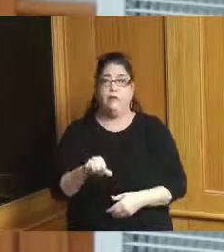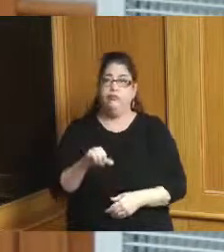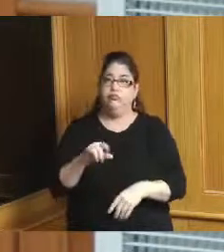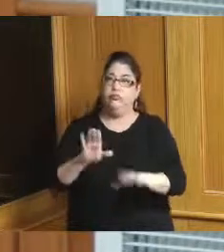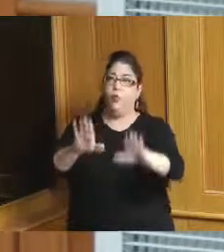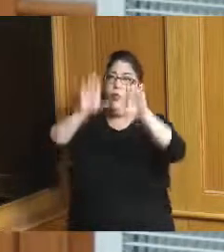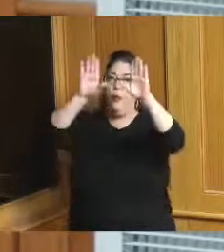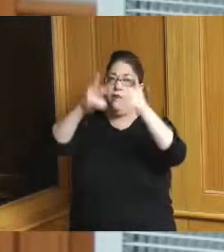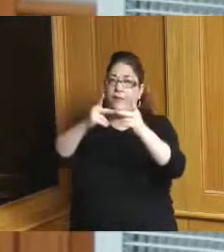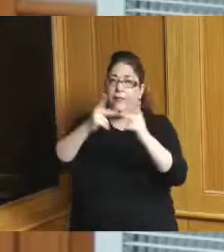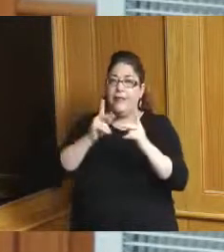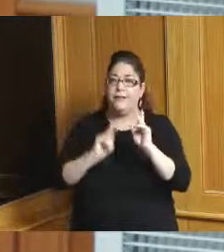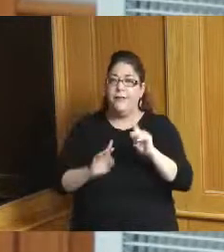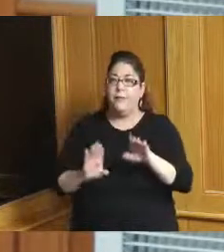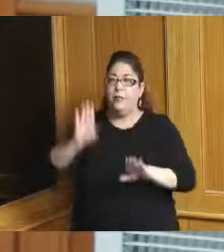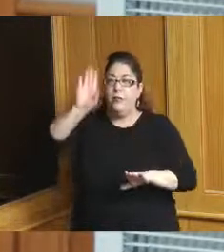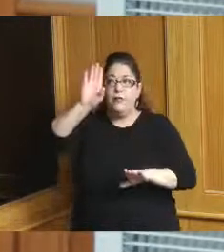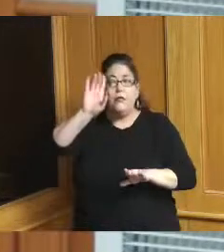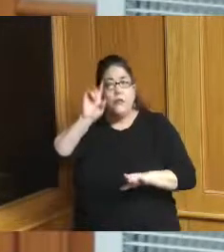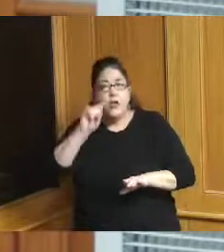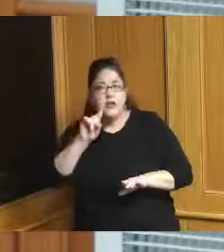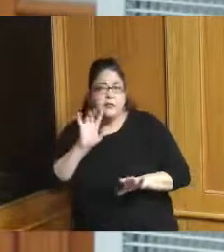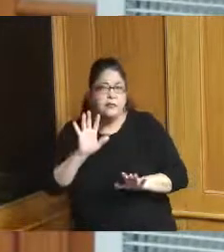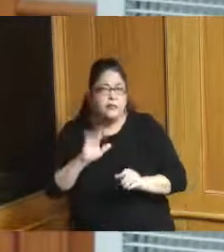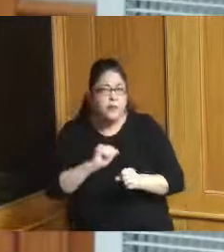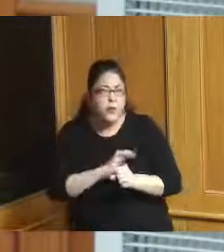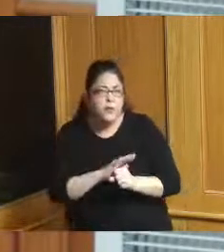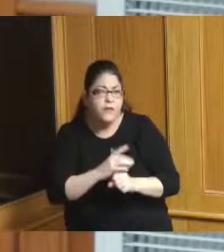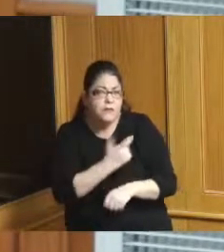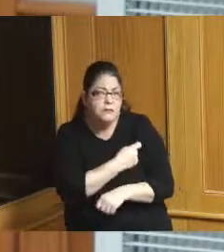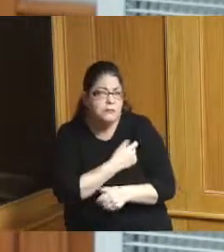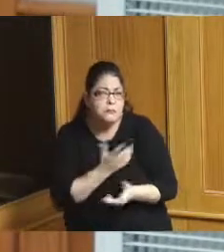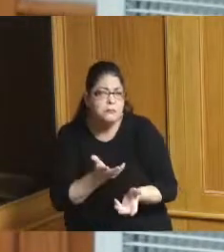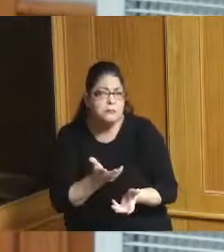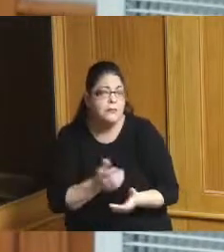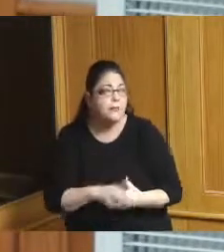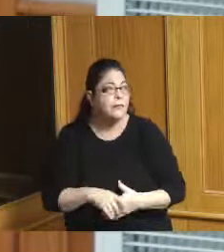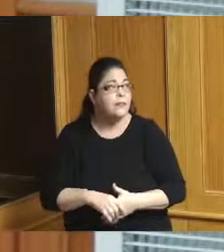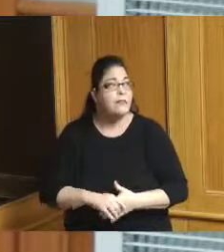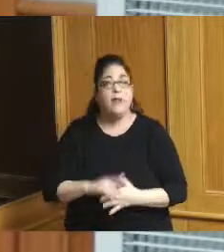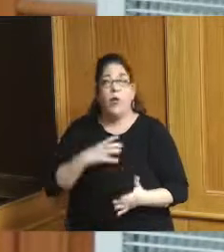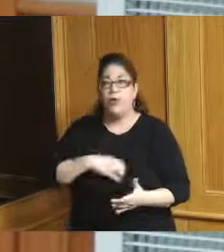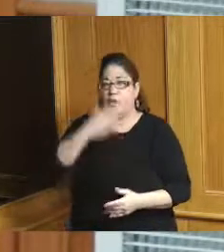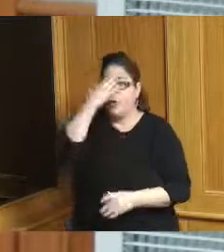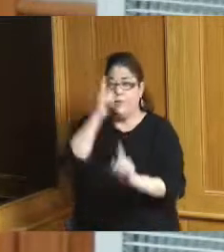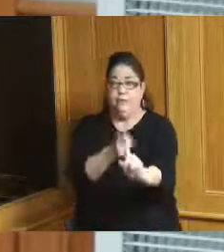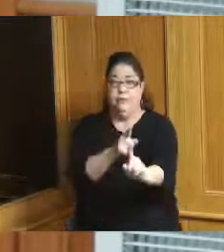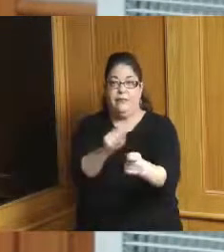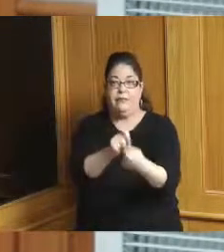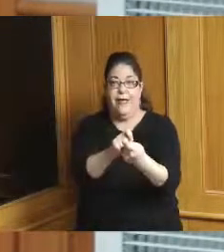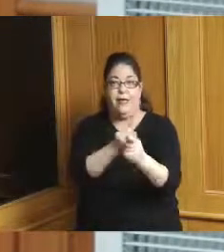asking real questions too okay yeah I wish I knew so I'll open it up for any questions